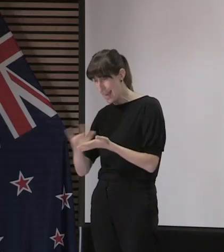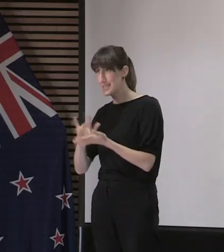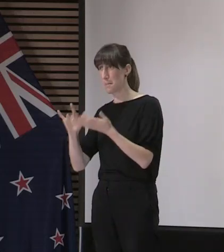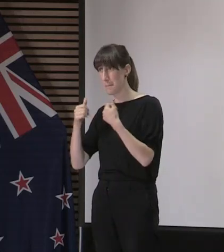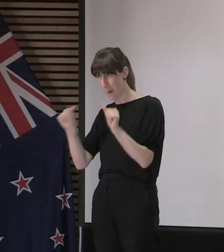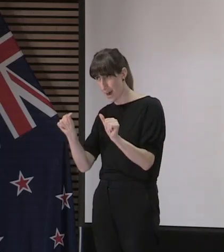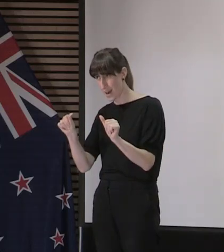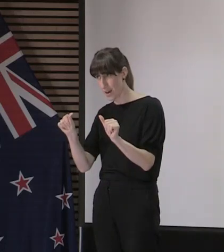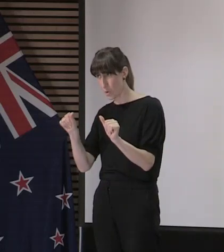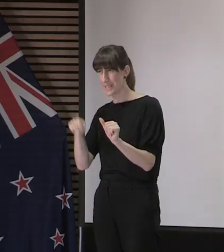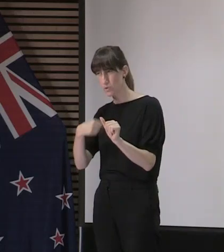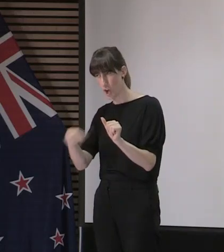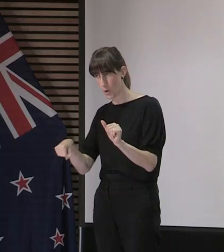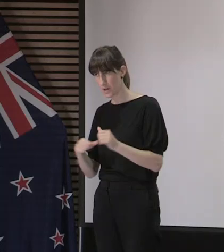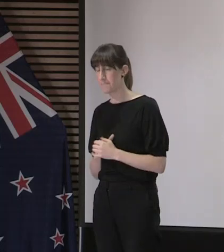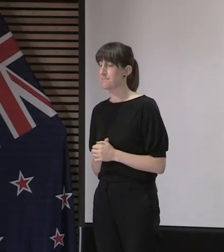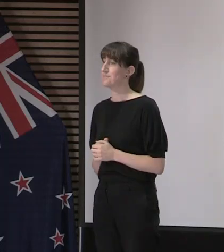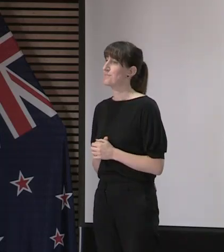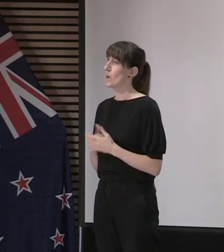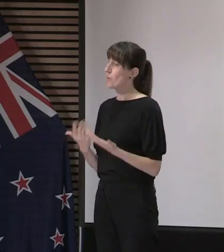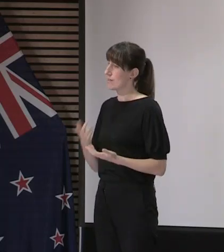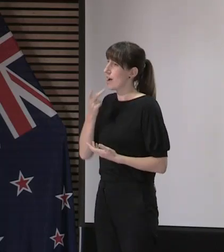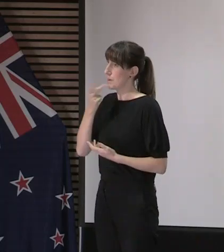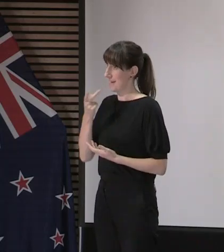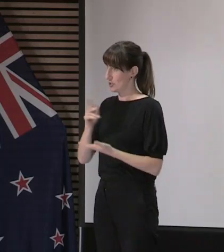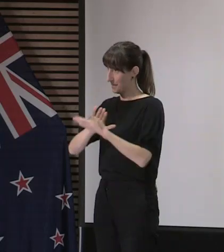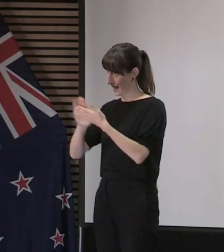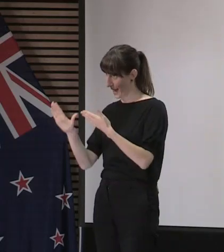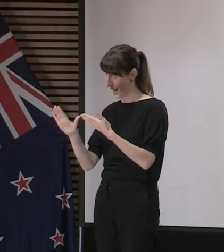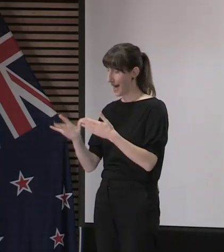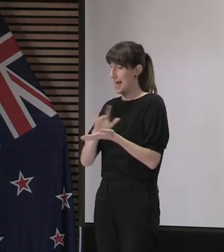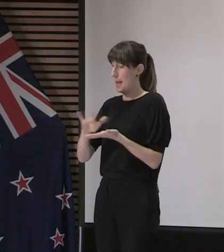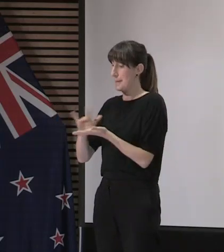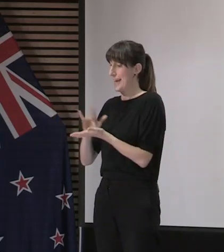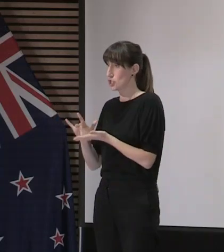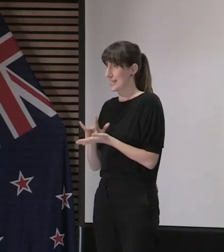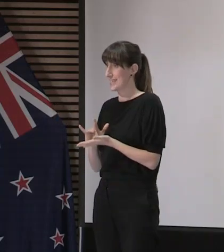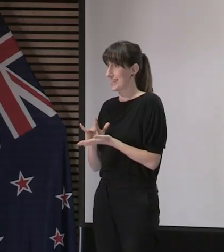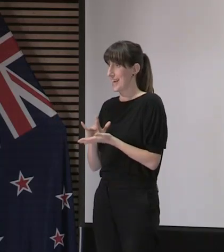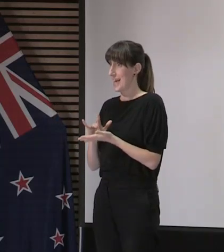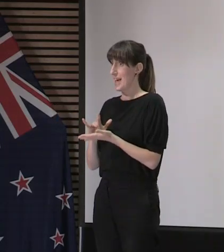eliminated the virus or not? Let's be clear - and I'll just repeat the comment - elimination is